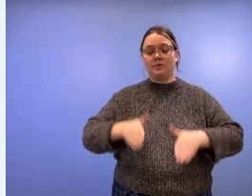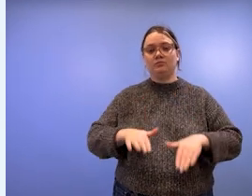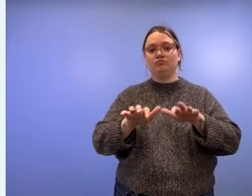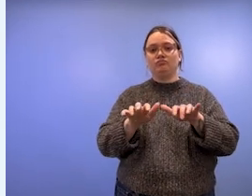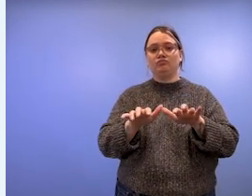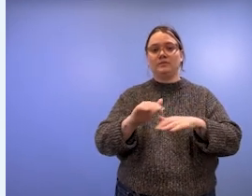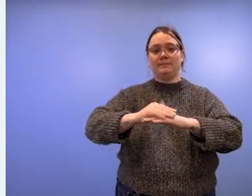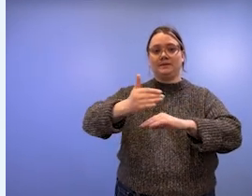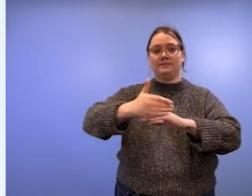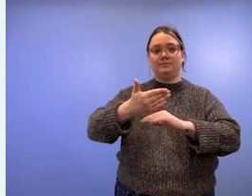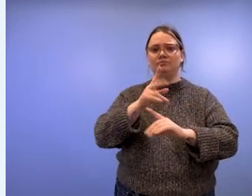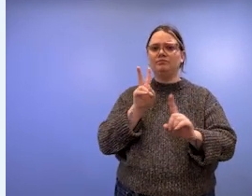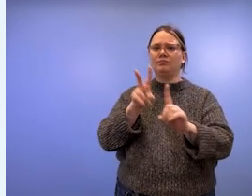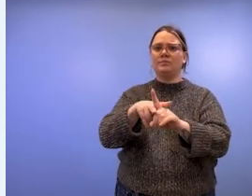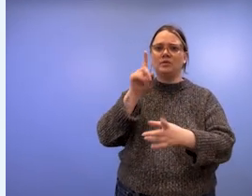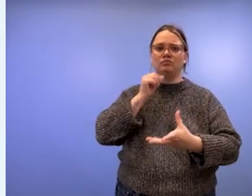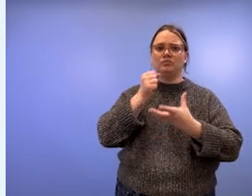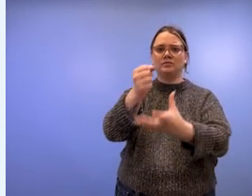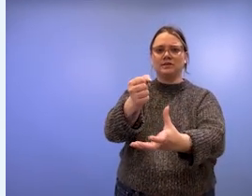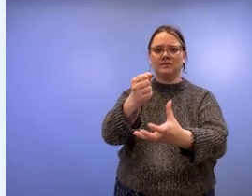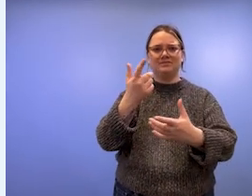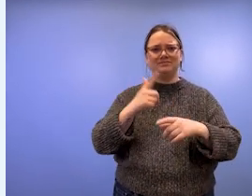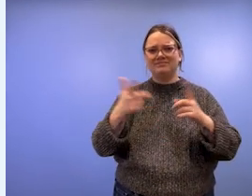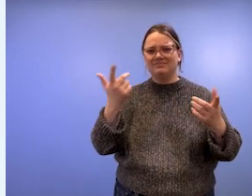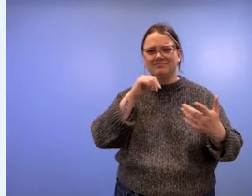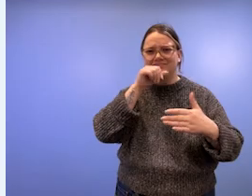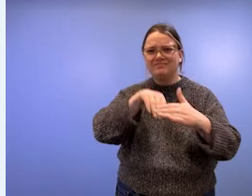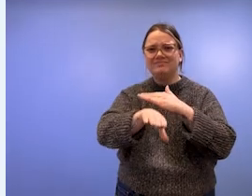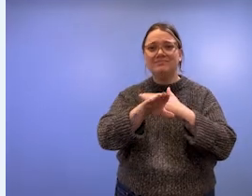are applying for a grant. However, the application process is inaccessible to someone with low